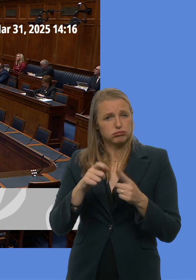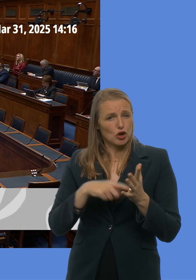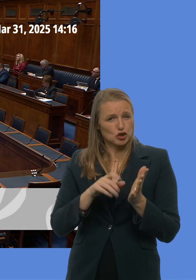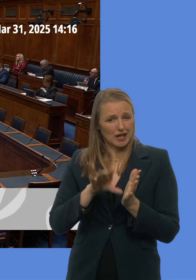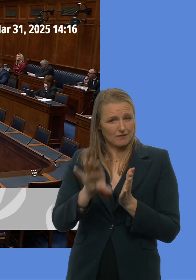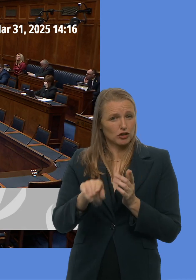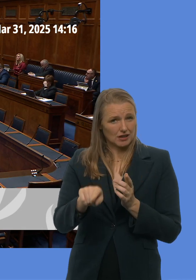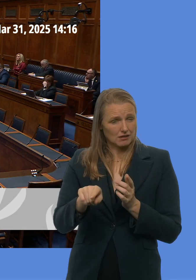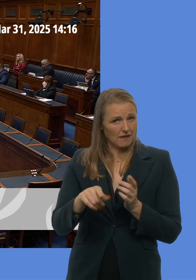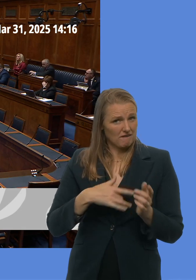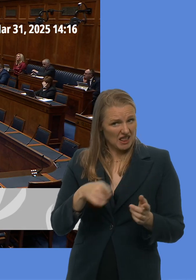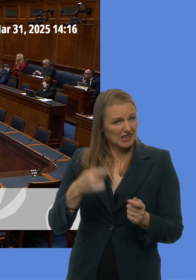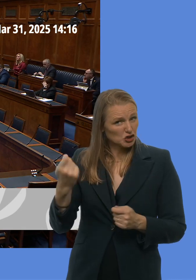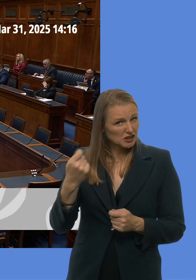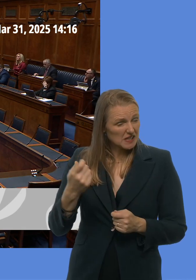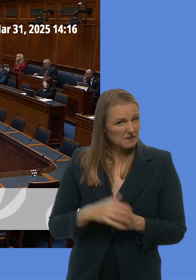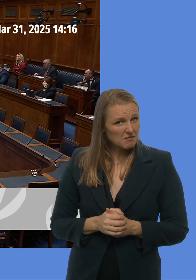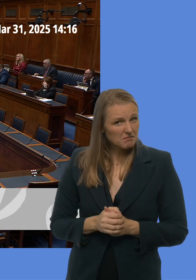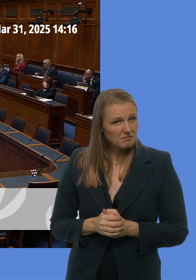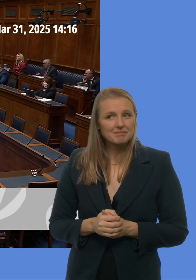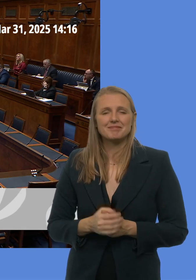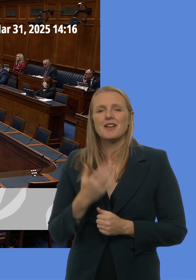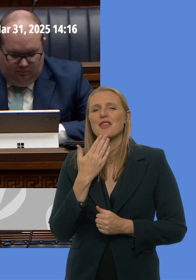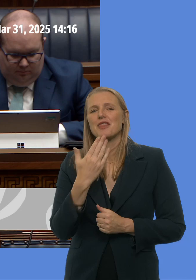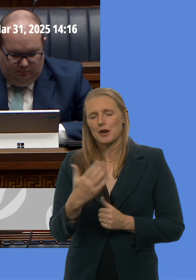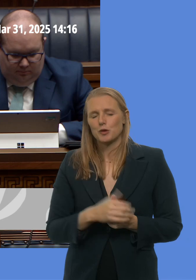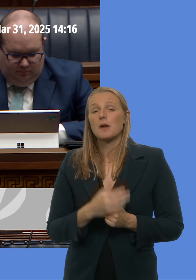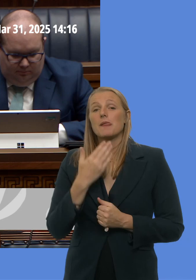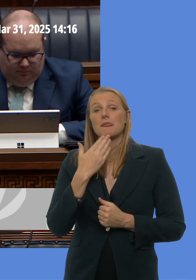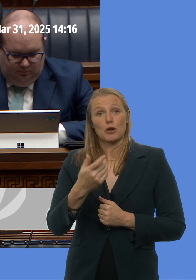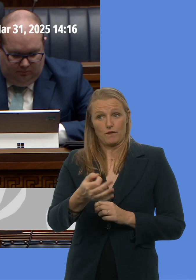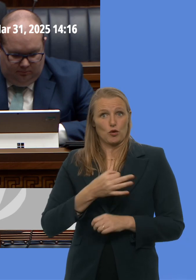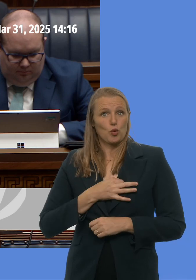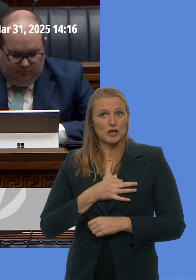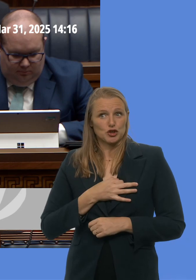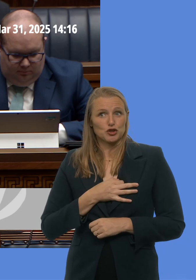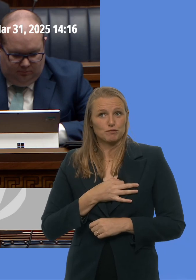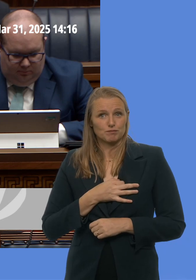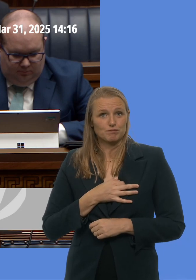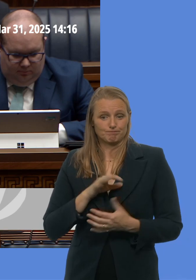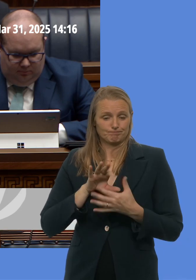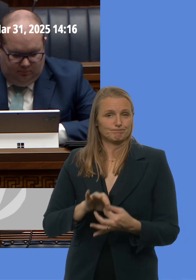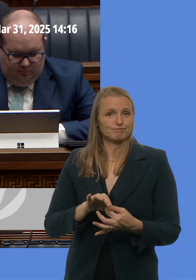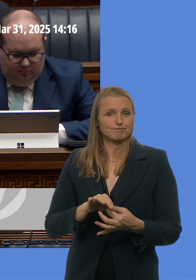I thank the Member for his question on success.